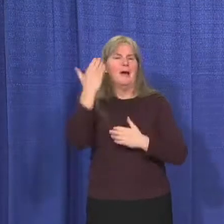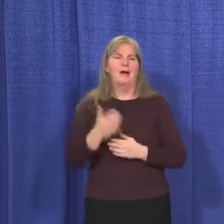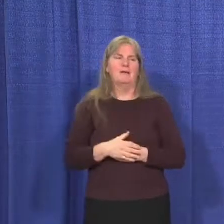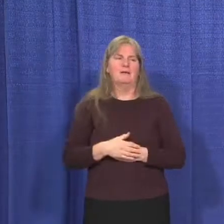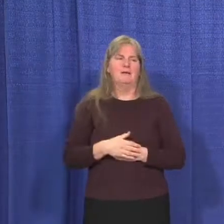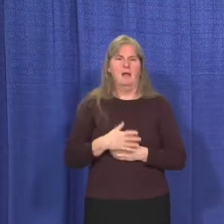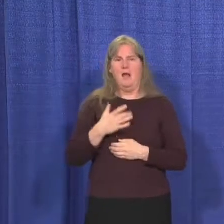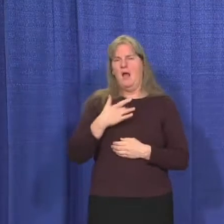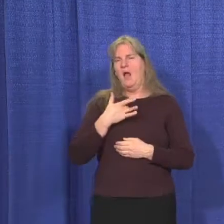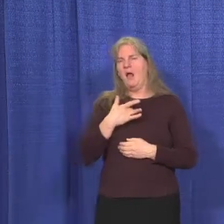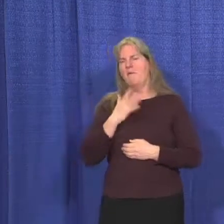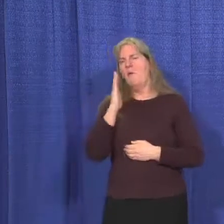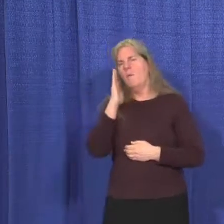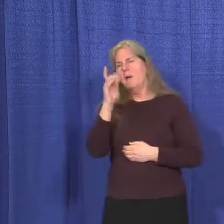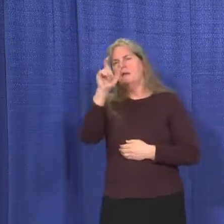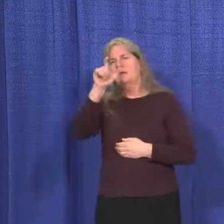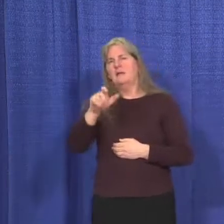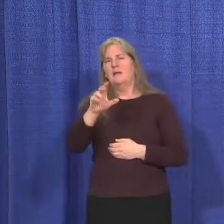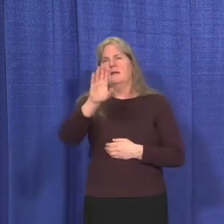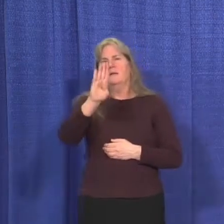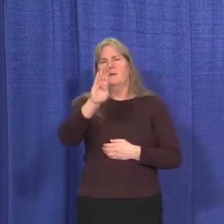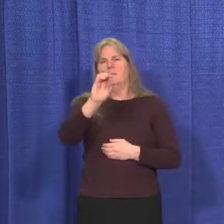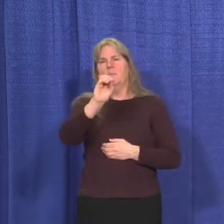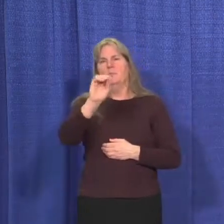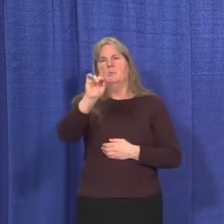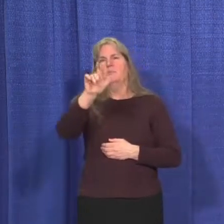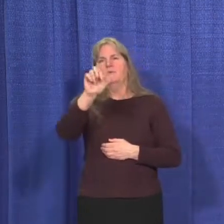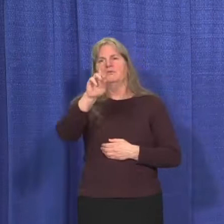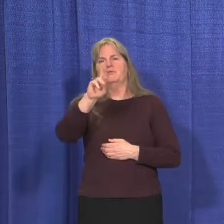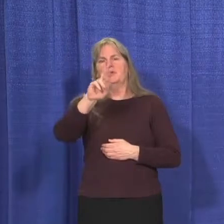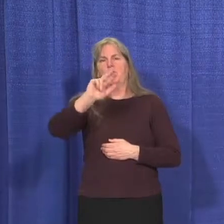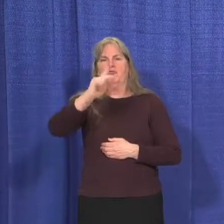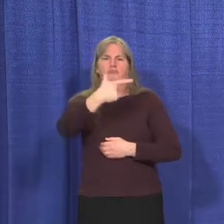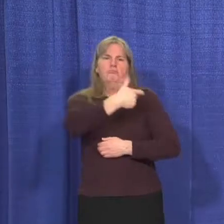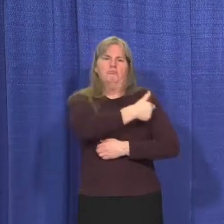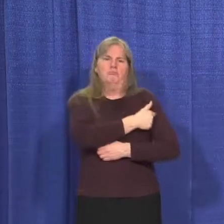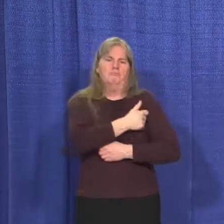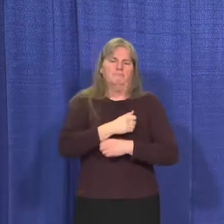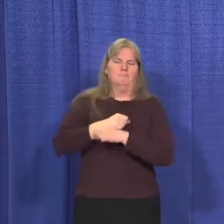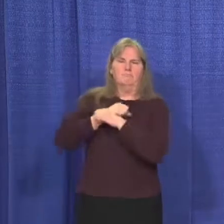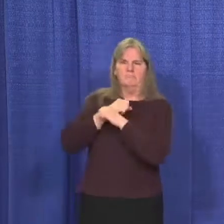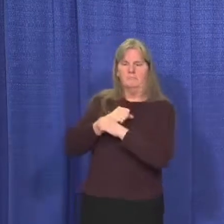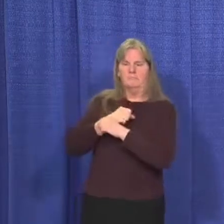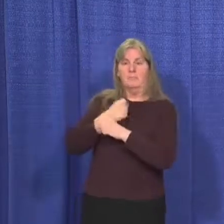I would anticipate that boosters would be needed and the advantage of course with the